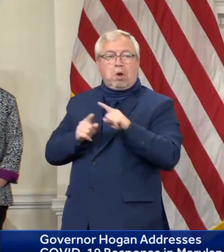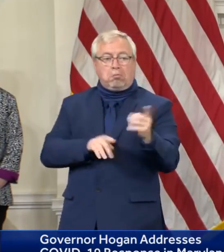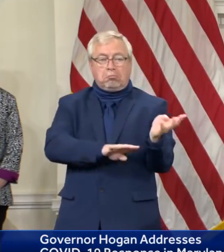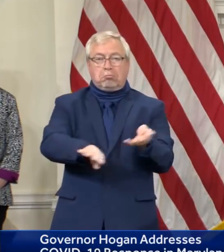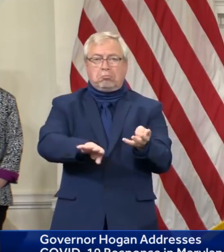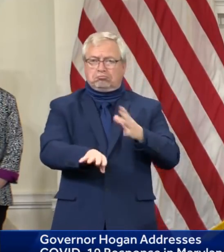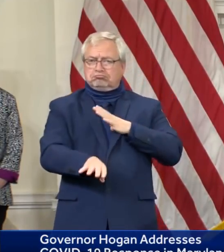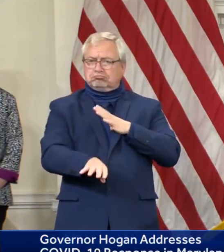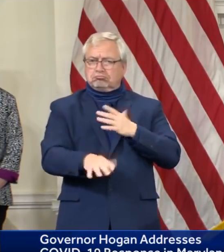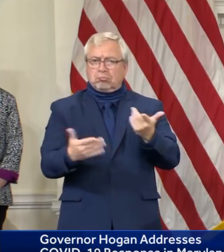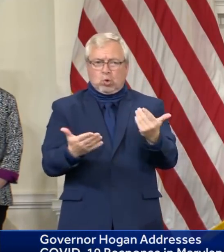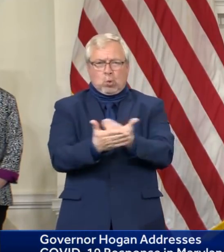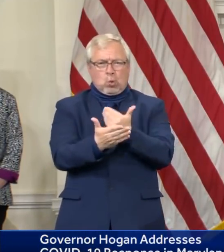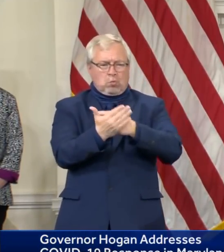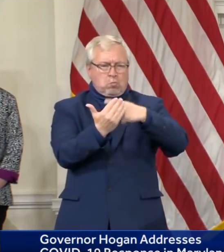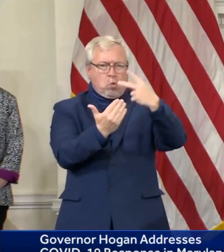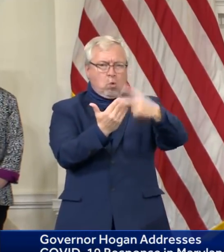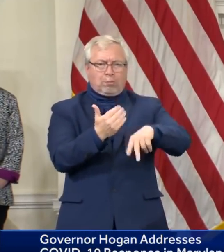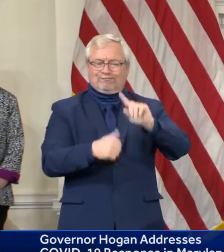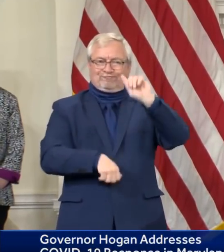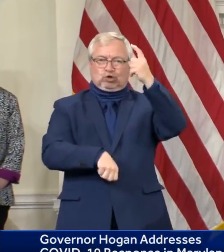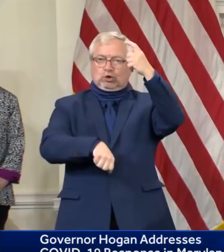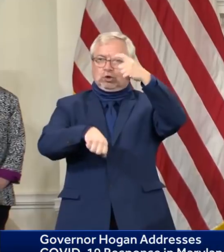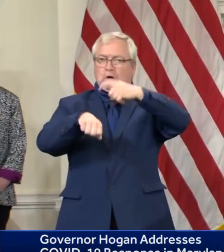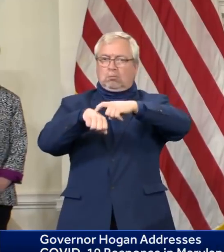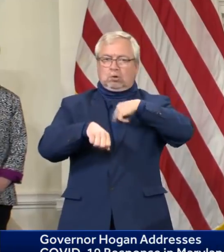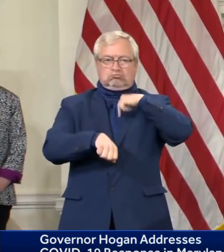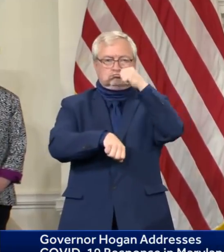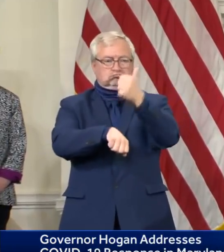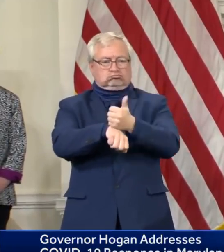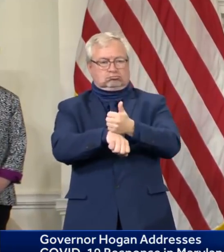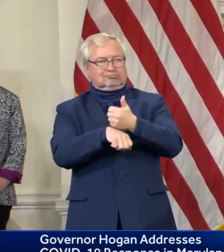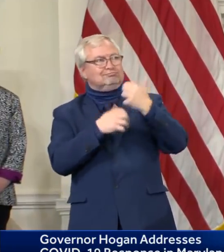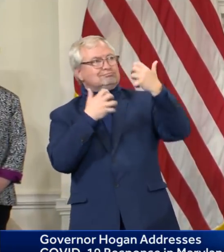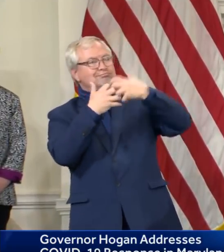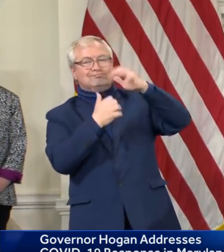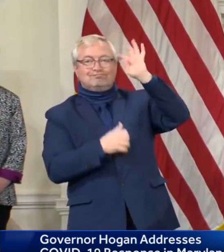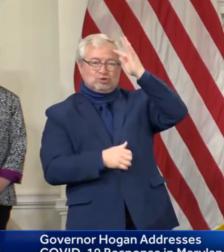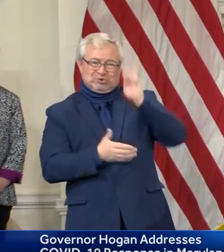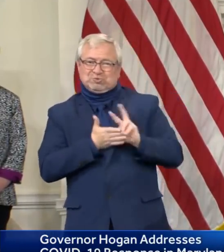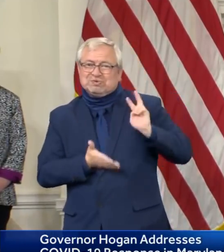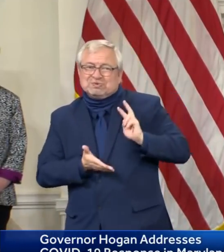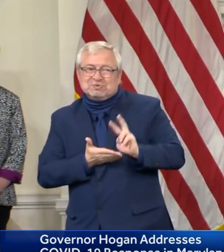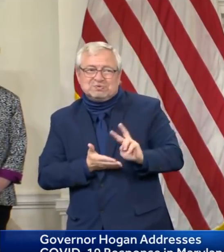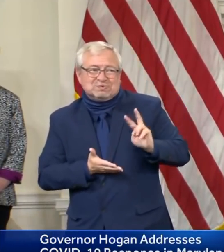SO IT IS NOW FUNCTION IT -- FUNCTIONING. IT IS VERY FRUSTRATING.